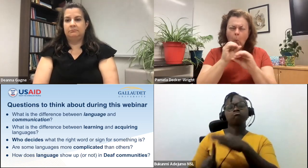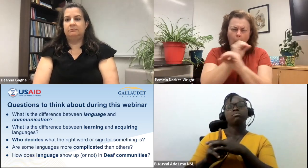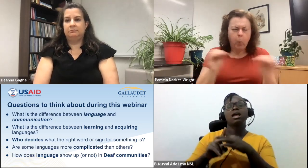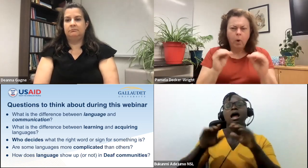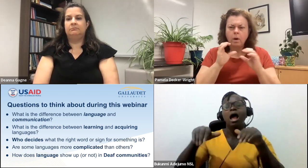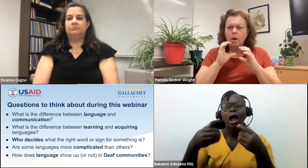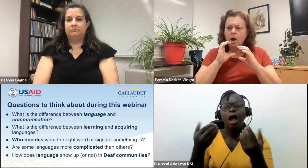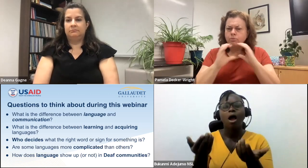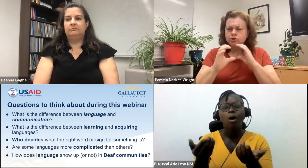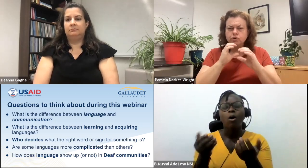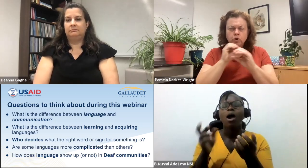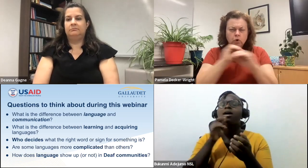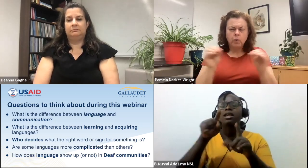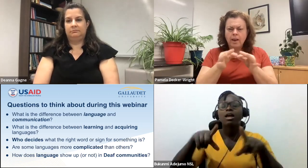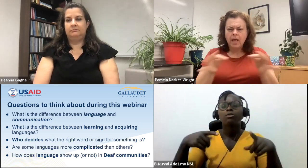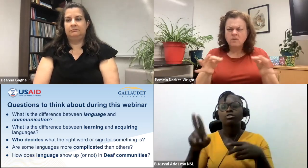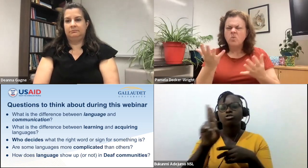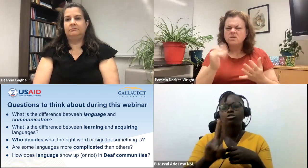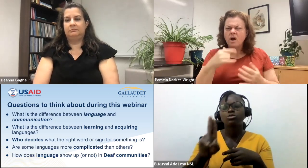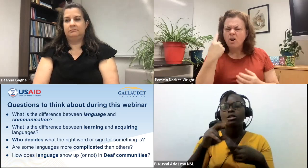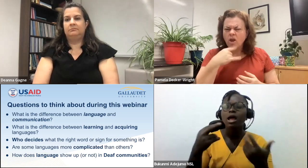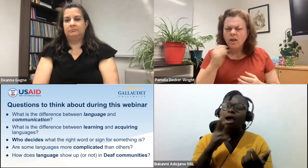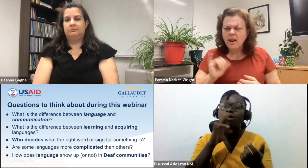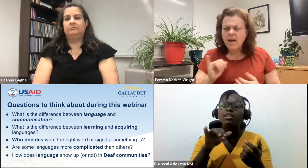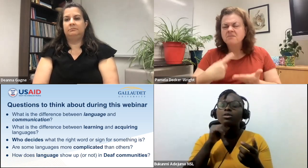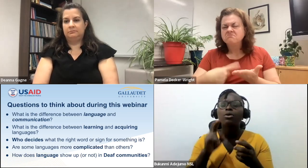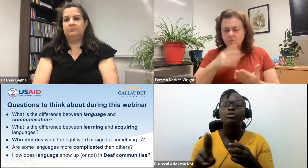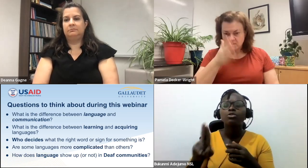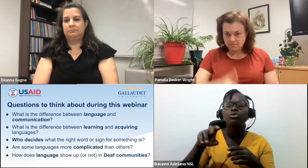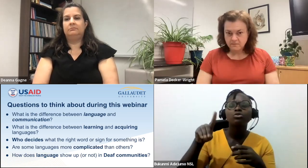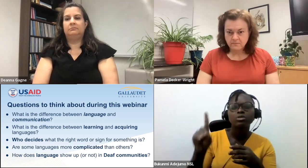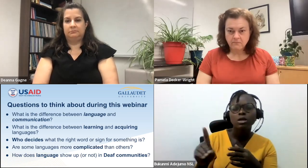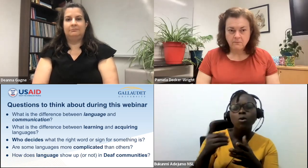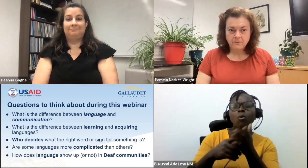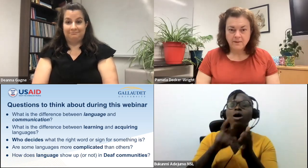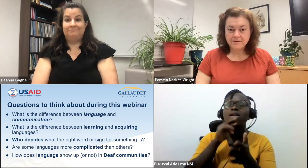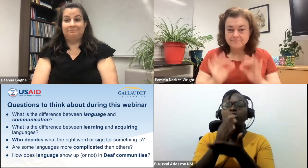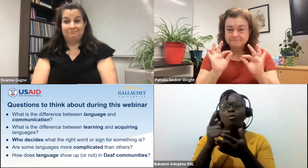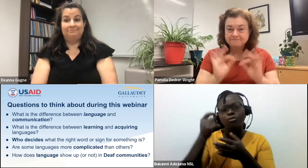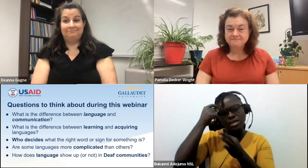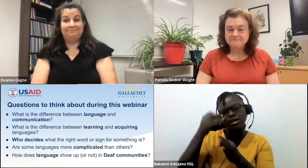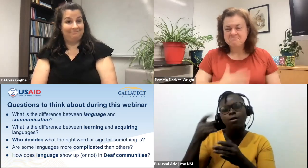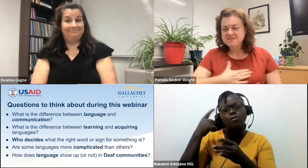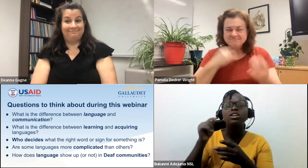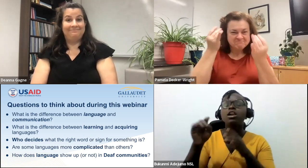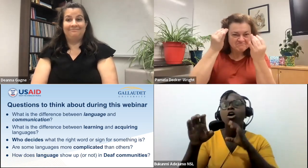and when they're deaf people sometimes, there's absolutely no language and no communication. What does that actually look like?